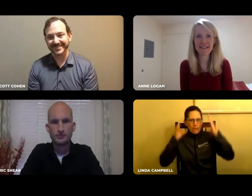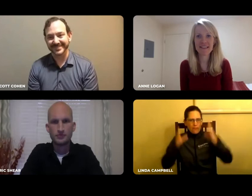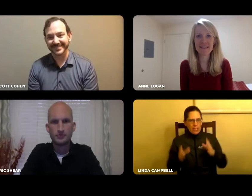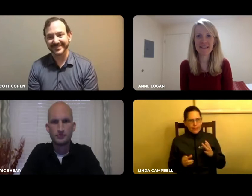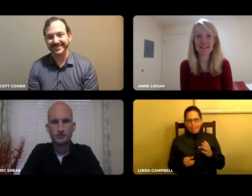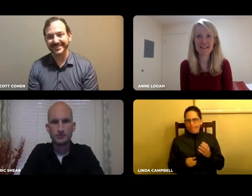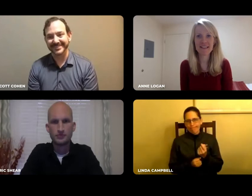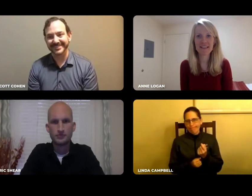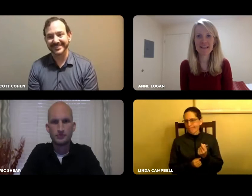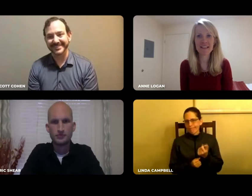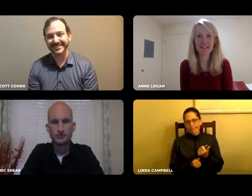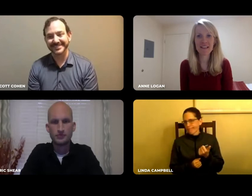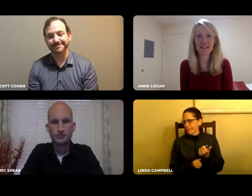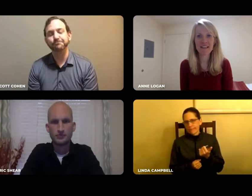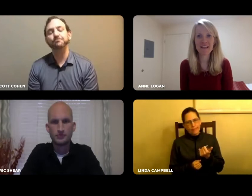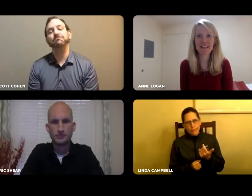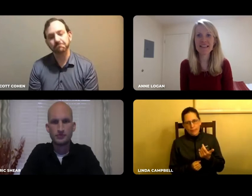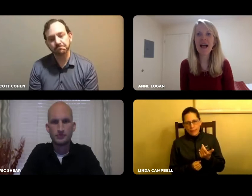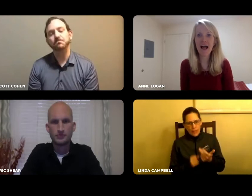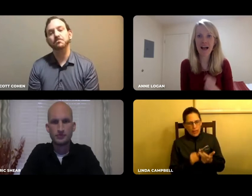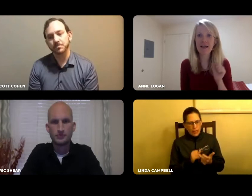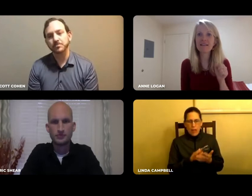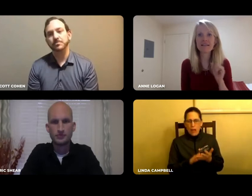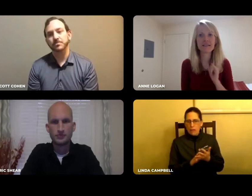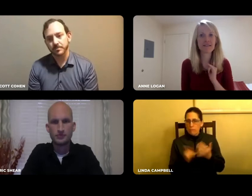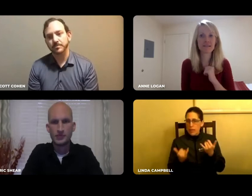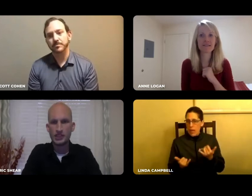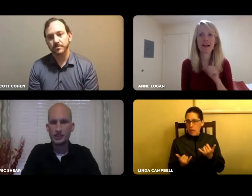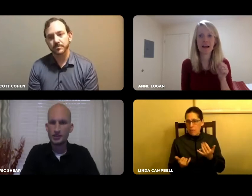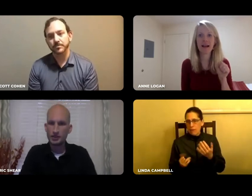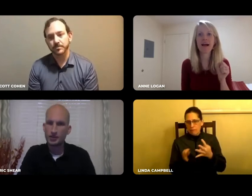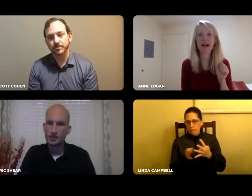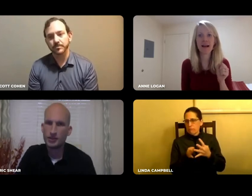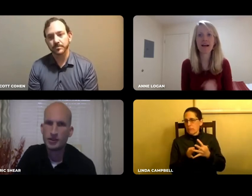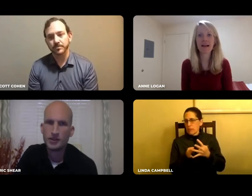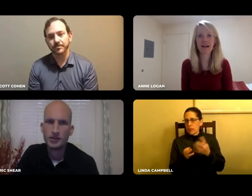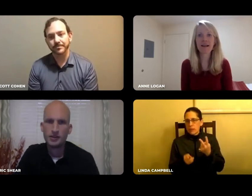There are several students but not professors.